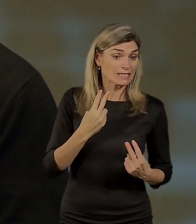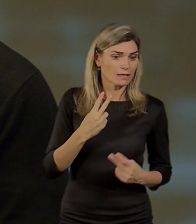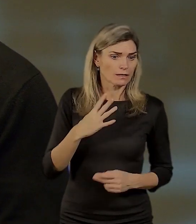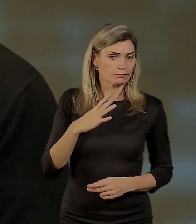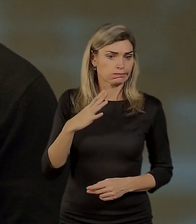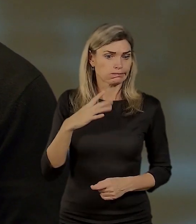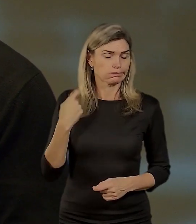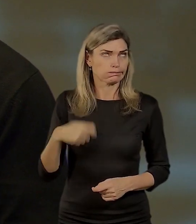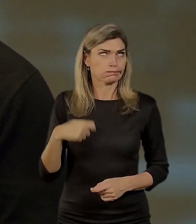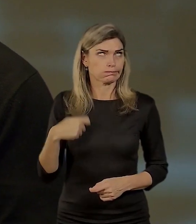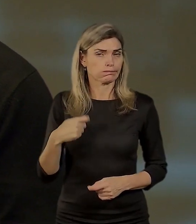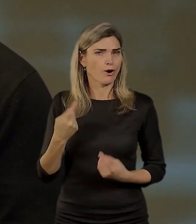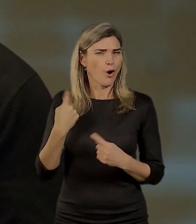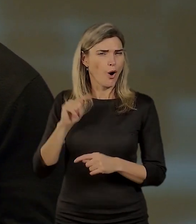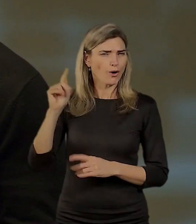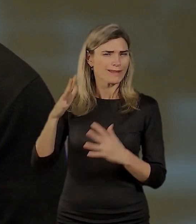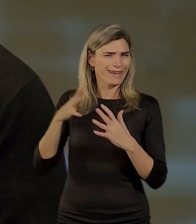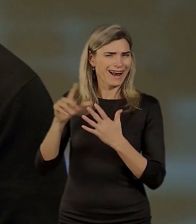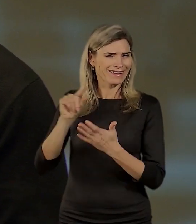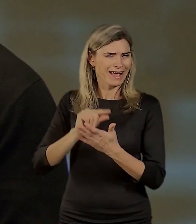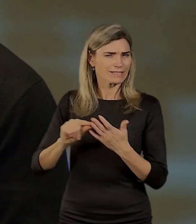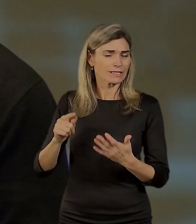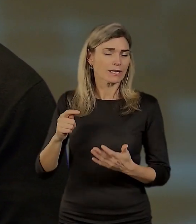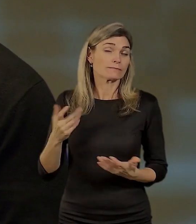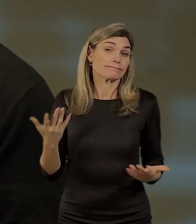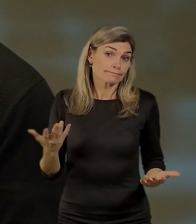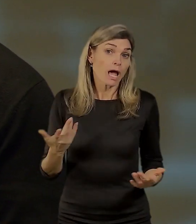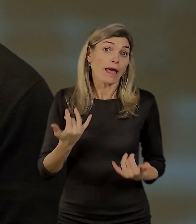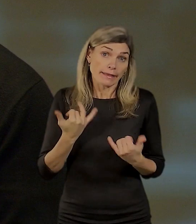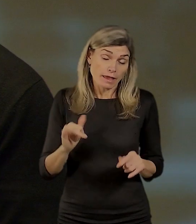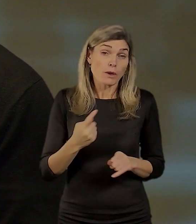to the Prague 12 district for these purposes. -Thank you, Deputy Mayor.